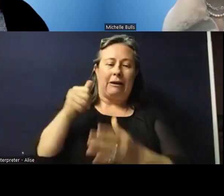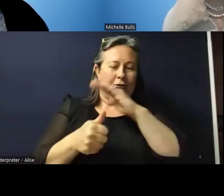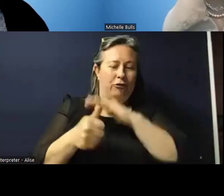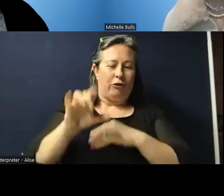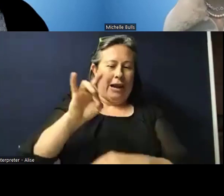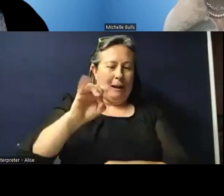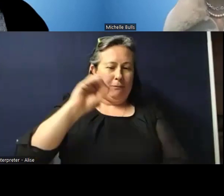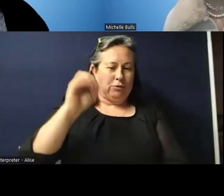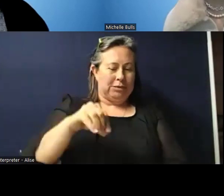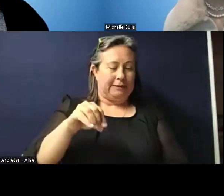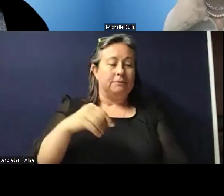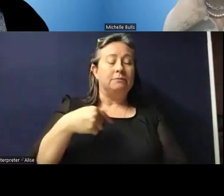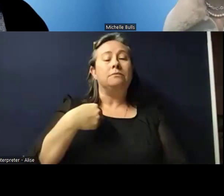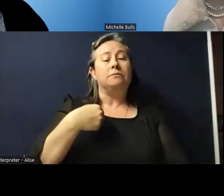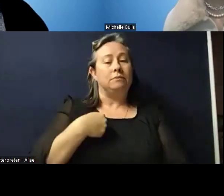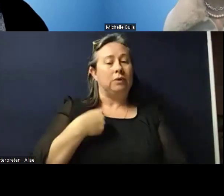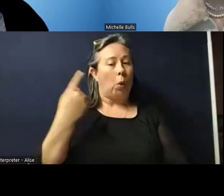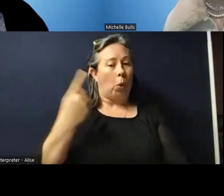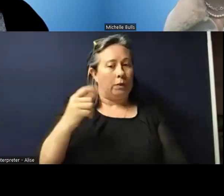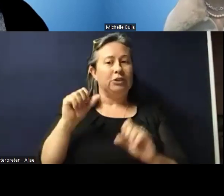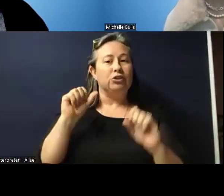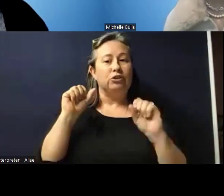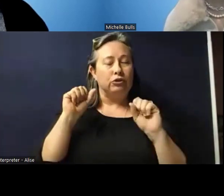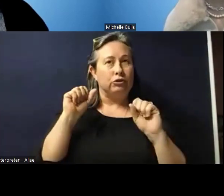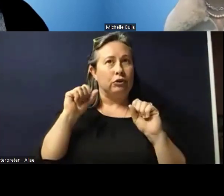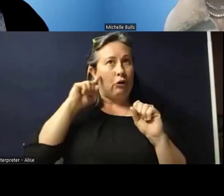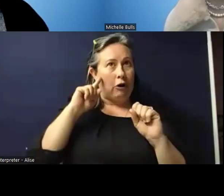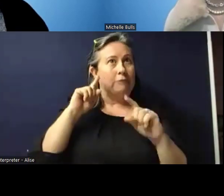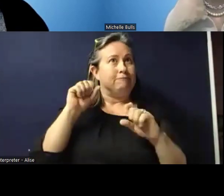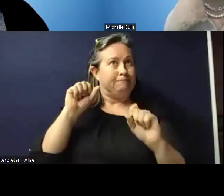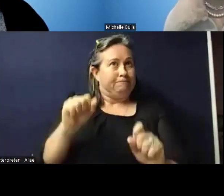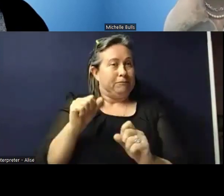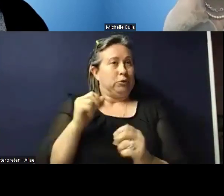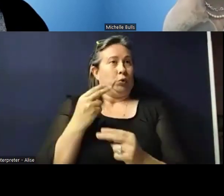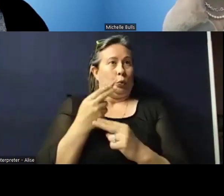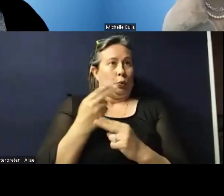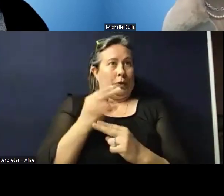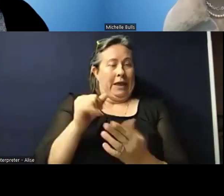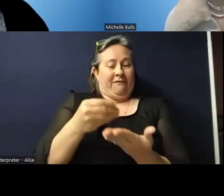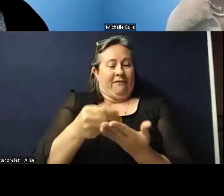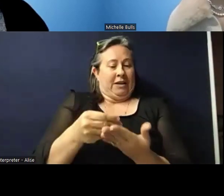I have always thought that they could use the funding for the single audit.